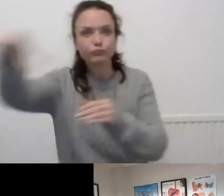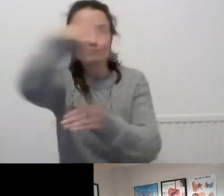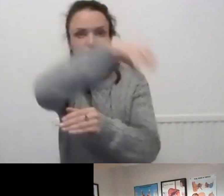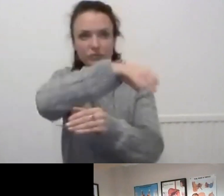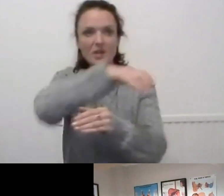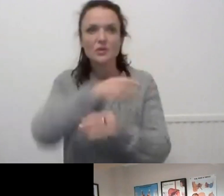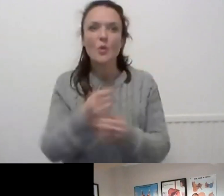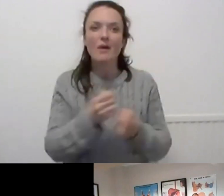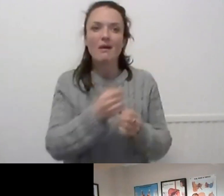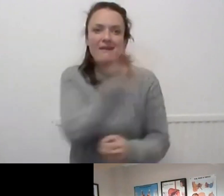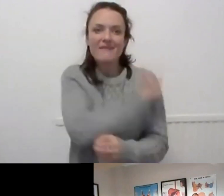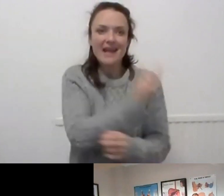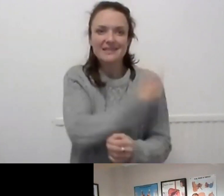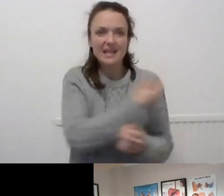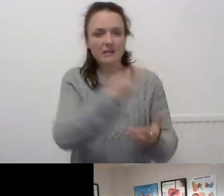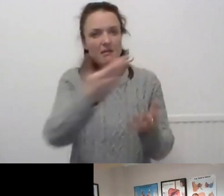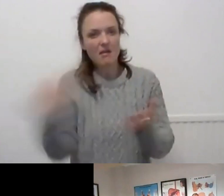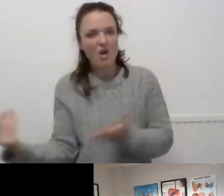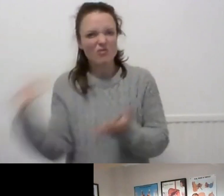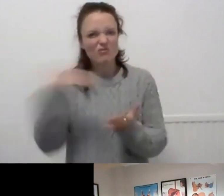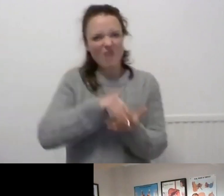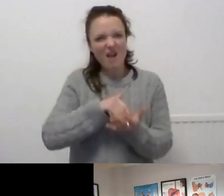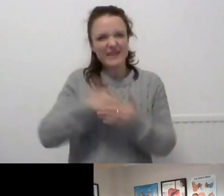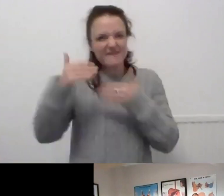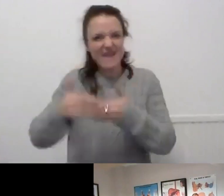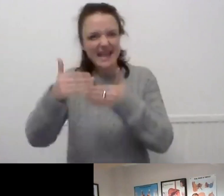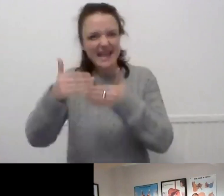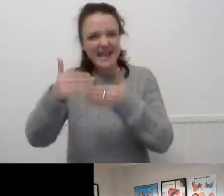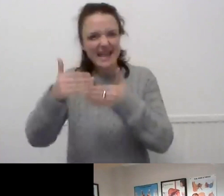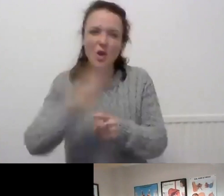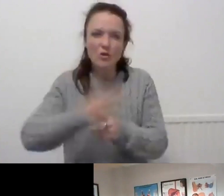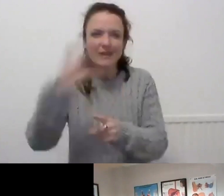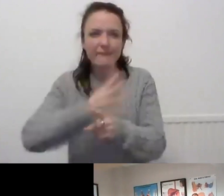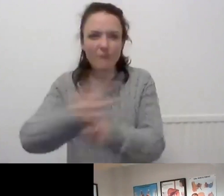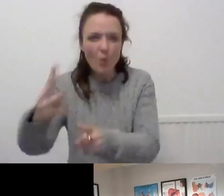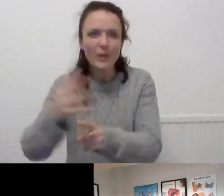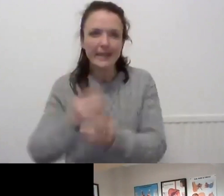over the space of around about three and a half to four weeks. So we first vaccinated people on the